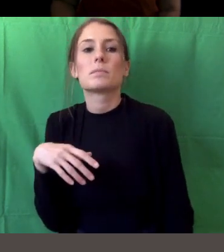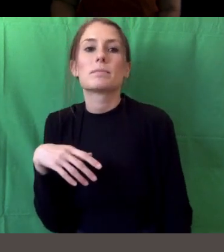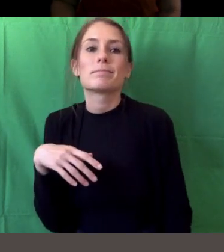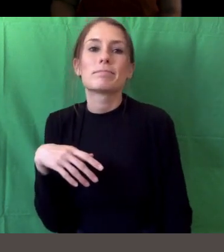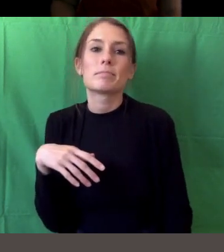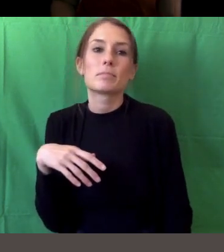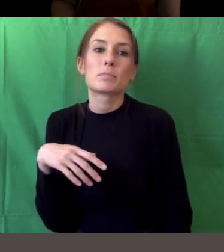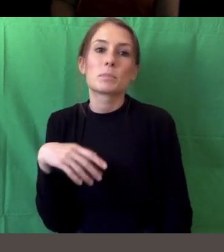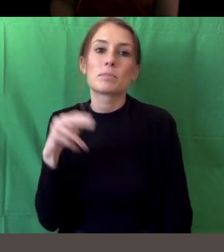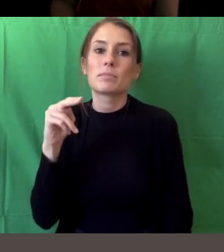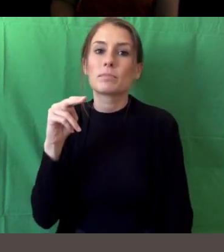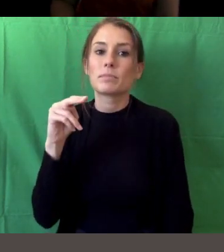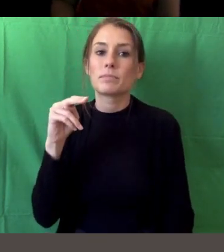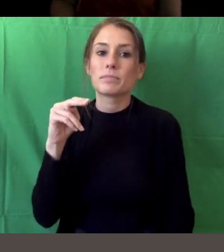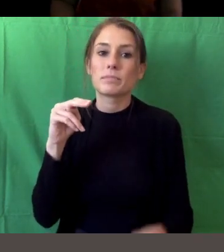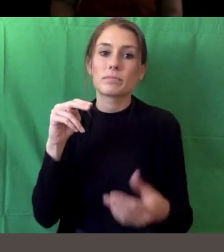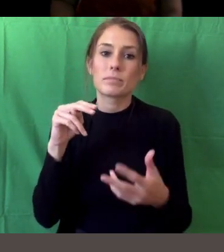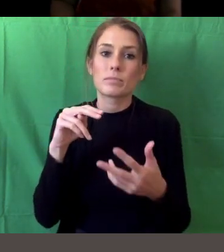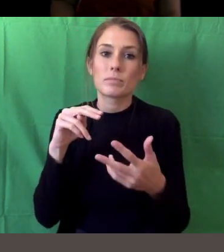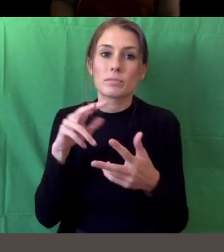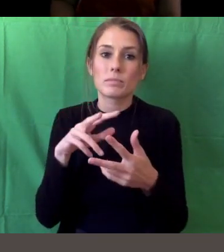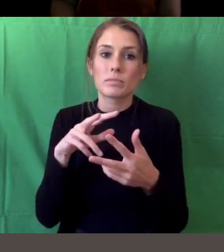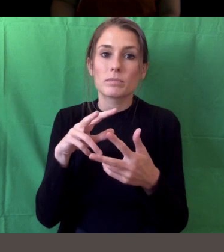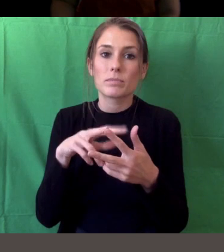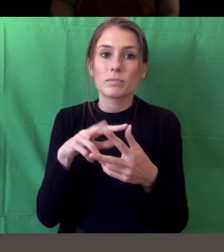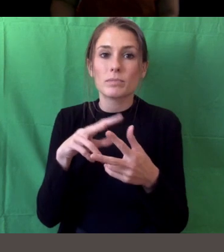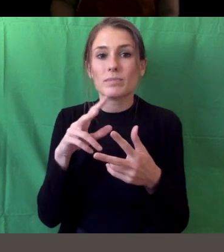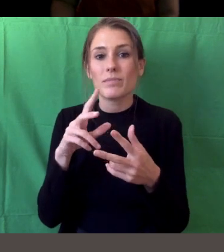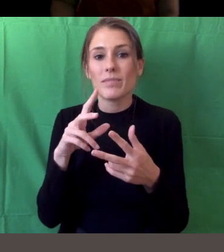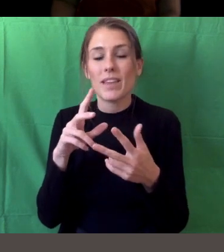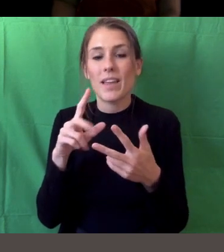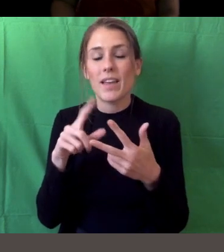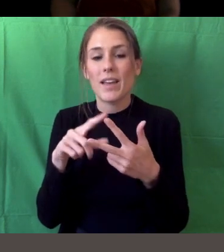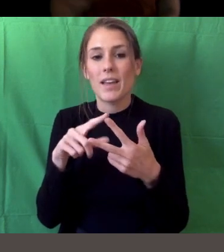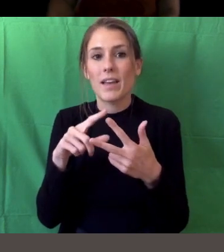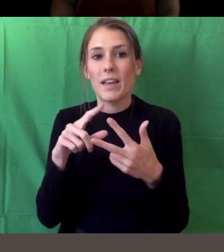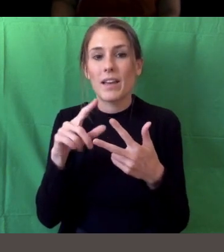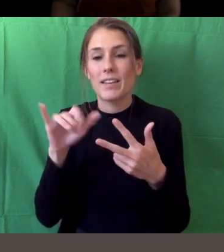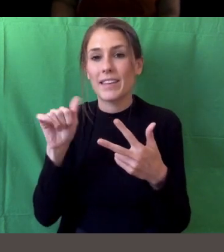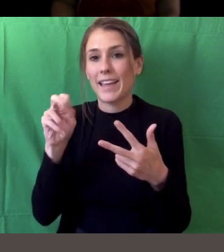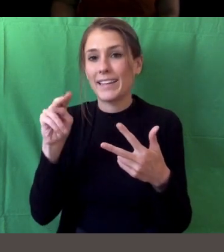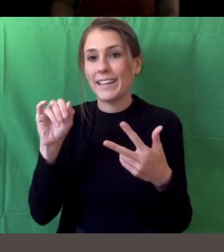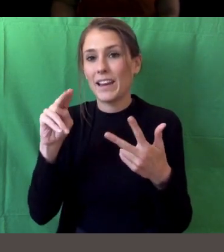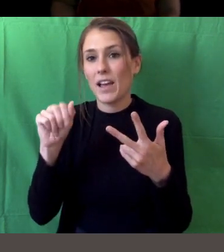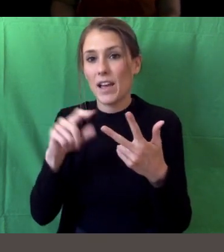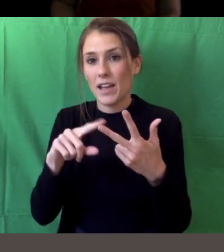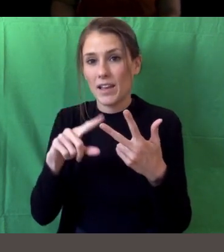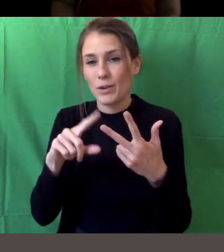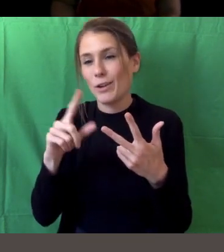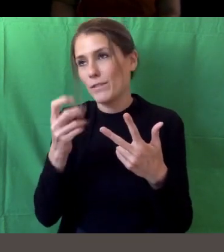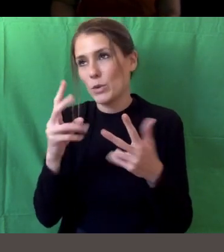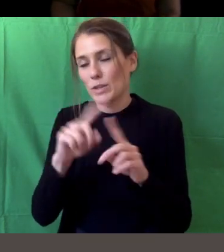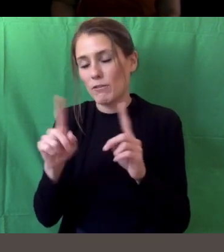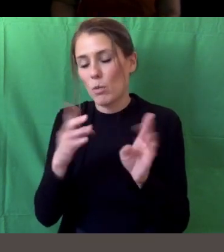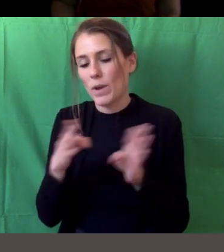And so, you know, Yanina or Shani, there's various ways to say her name, you know, sometimes